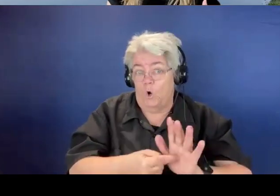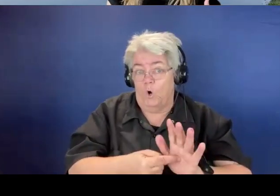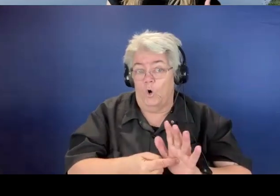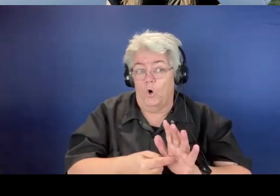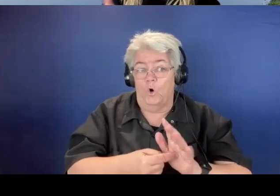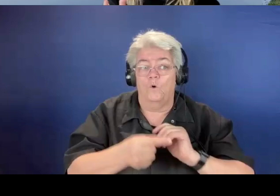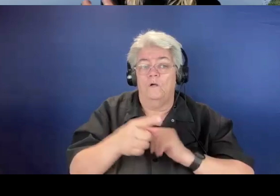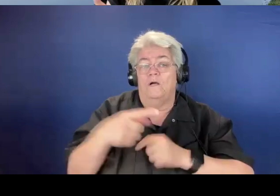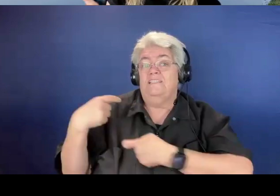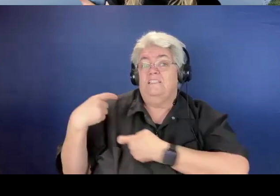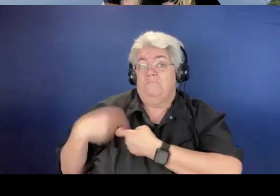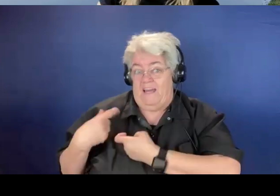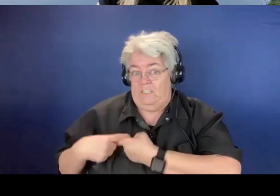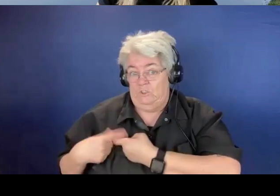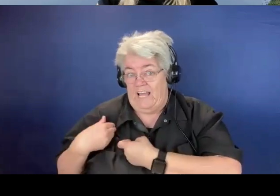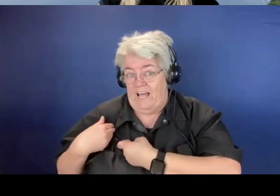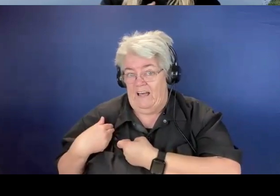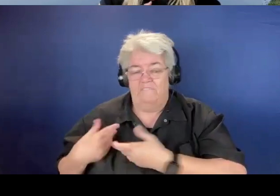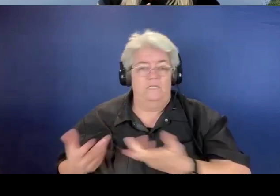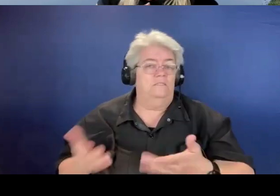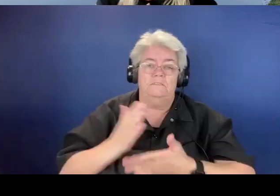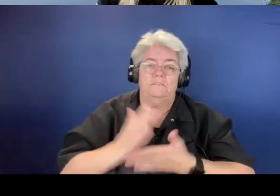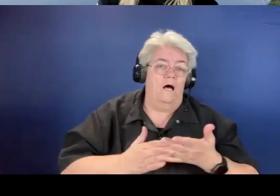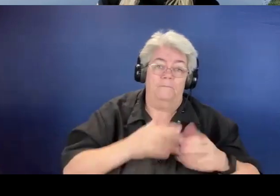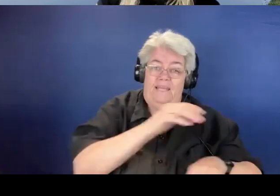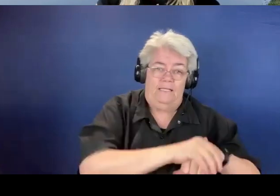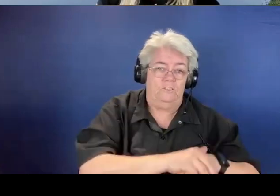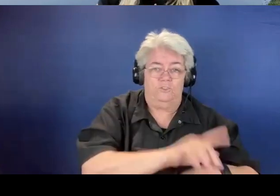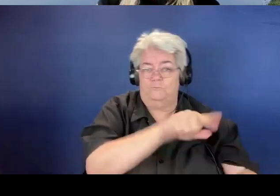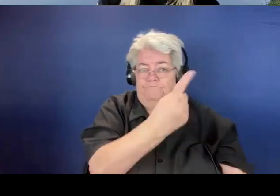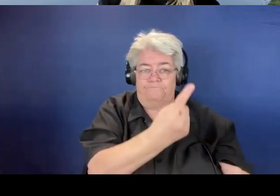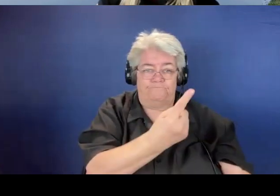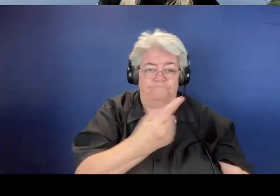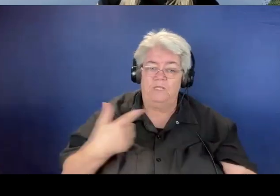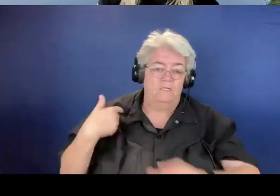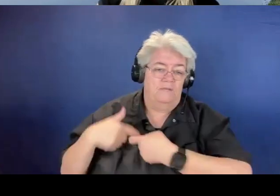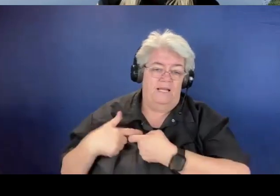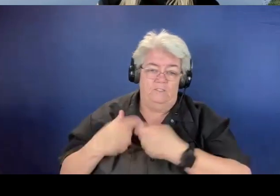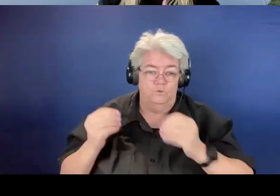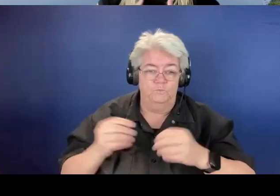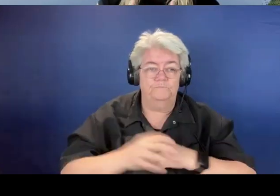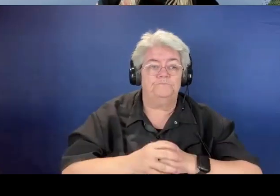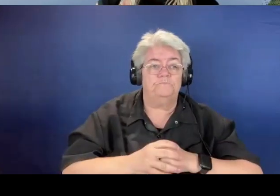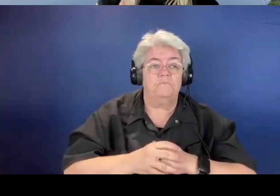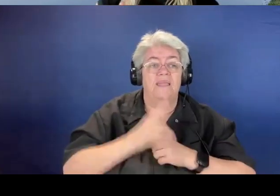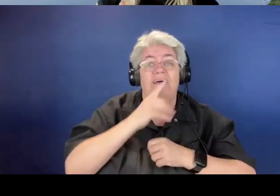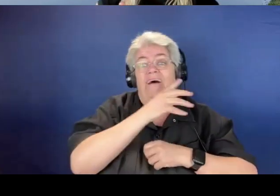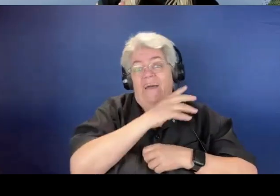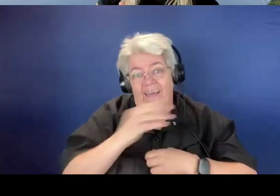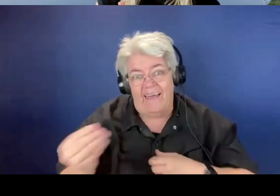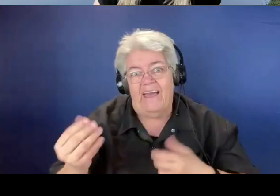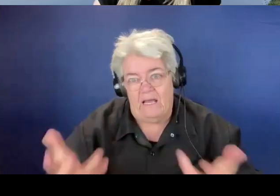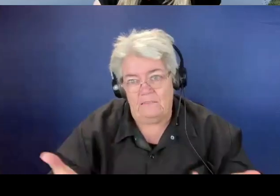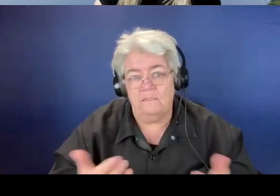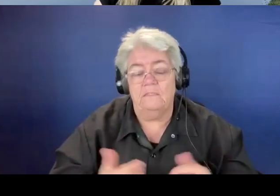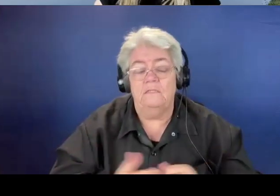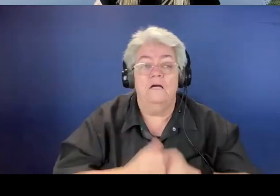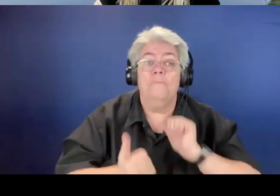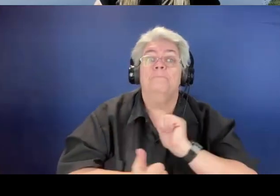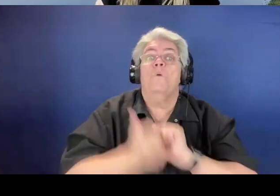Spanish and some don't have an alternative in Spanish. Something also to consider is that most of these tests, if they're available in